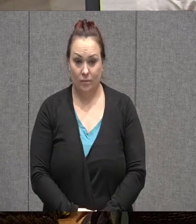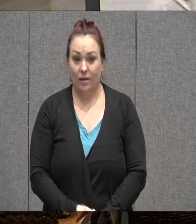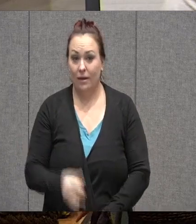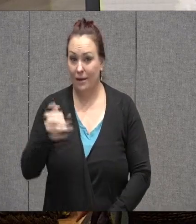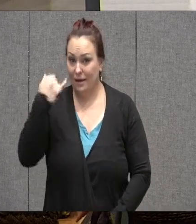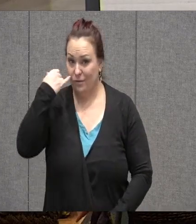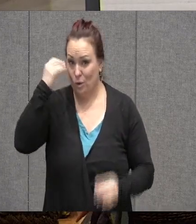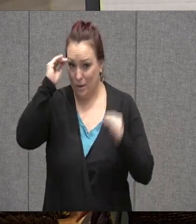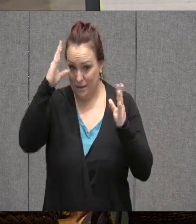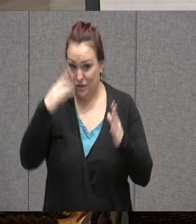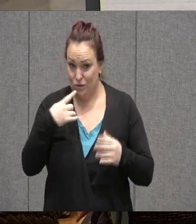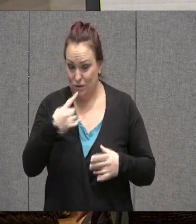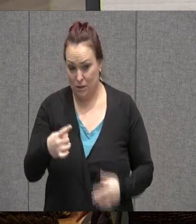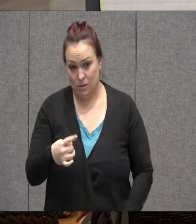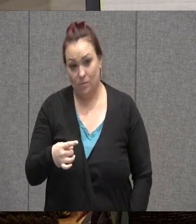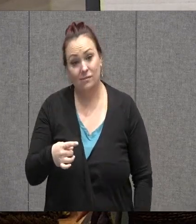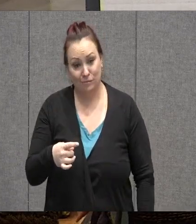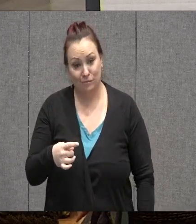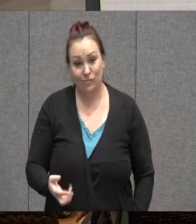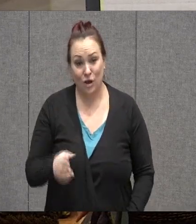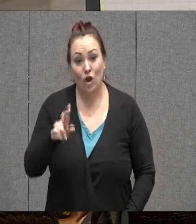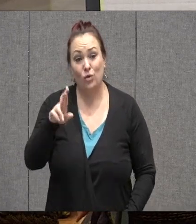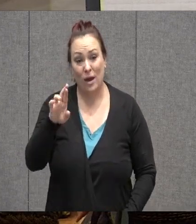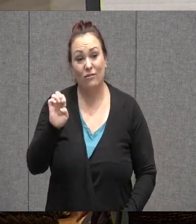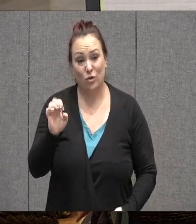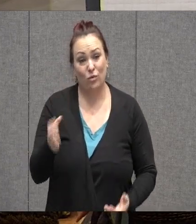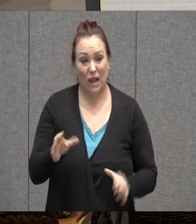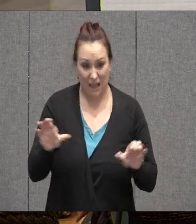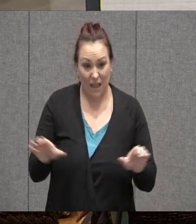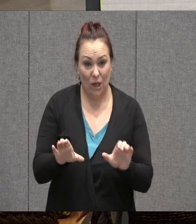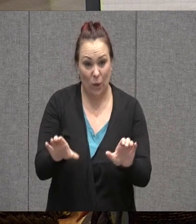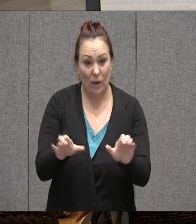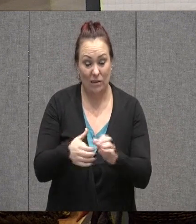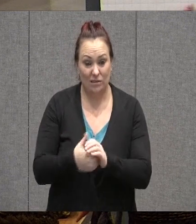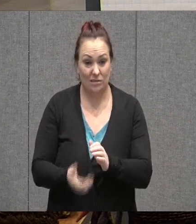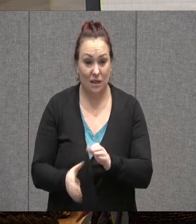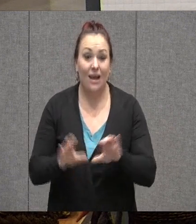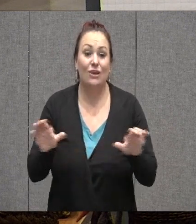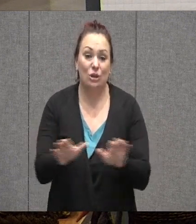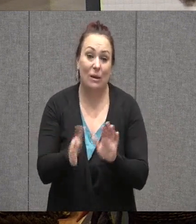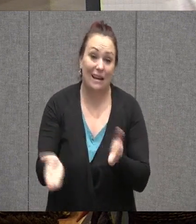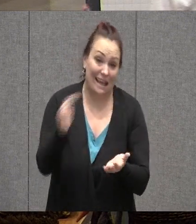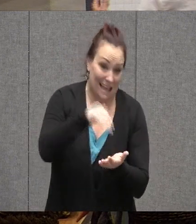When your teacher tells you, "Redo this." What does that mean? Do it again, right?